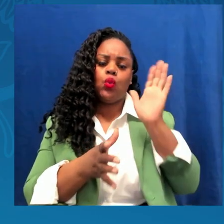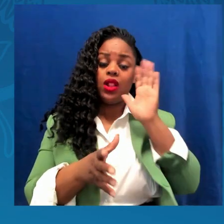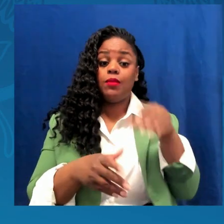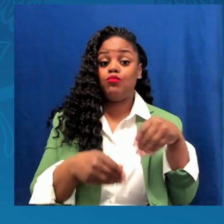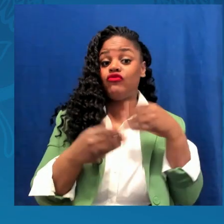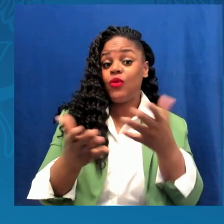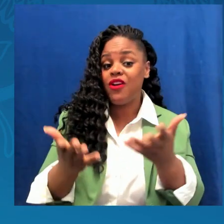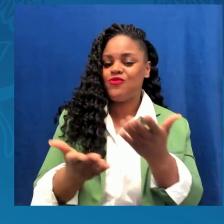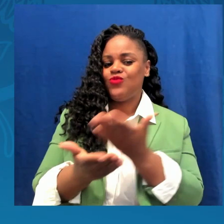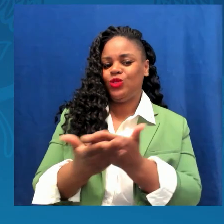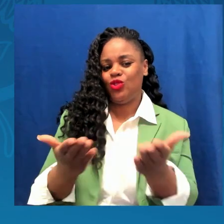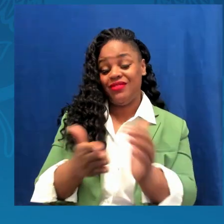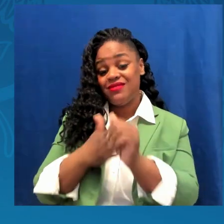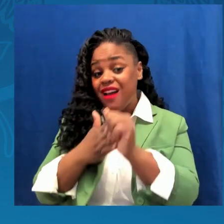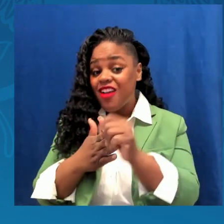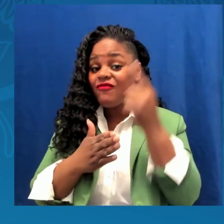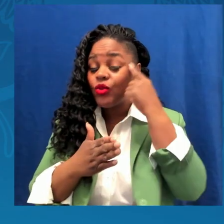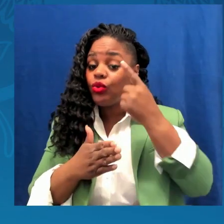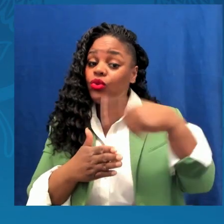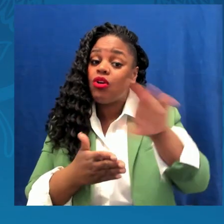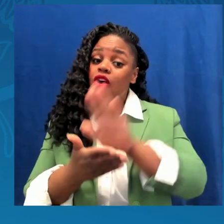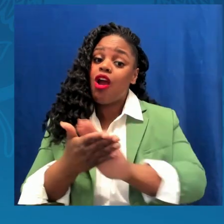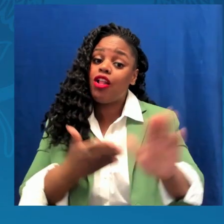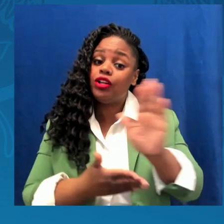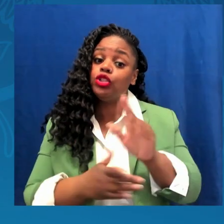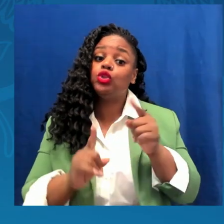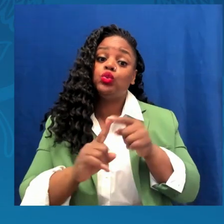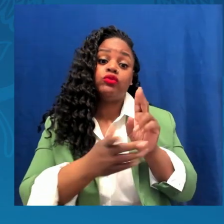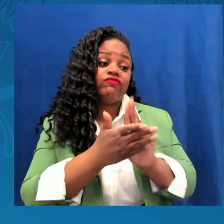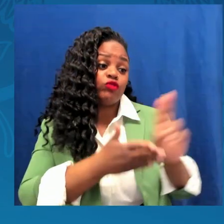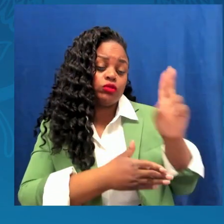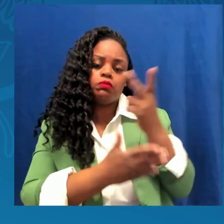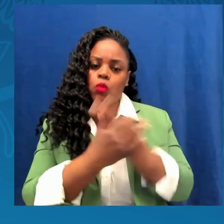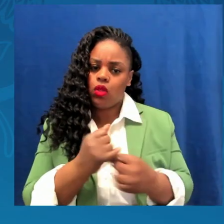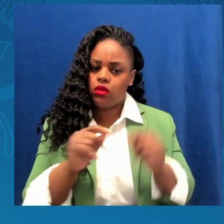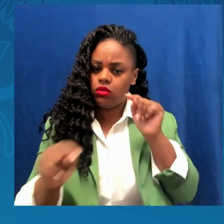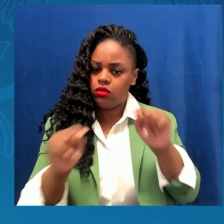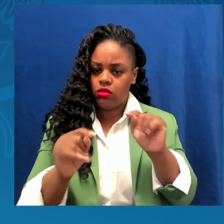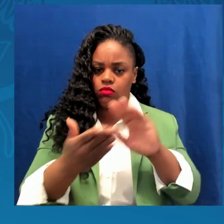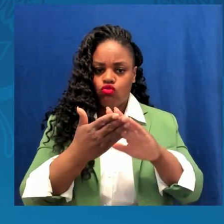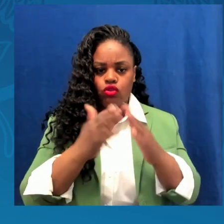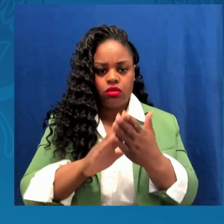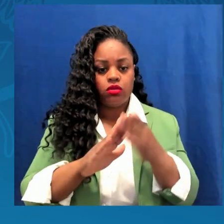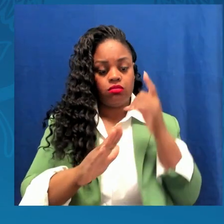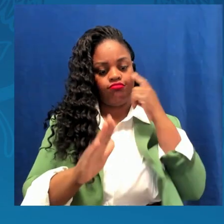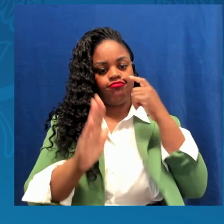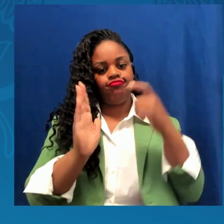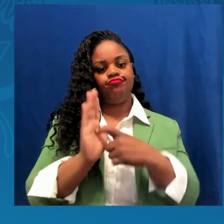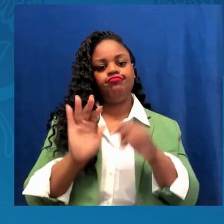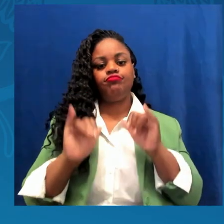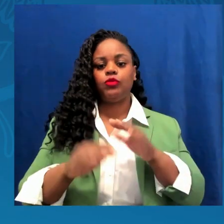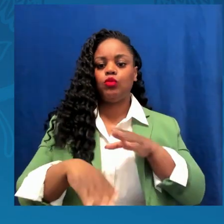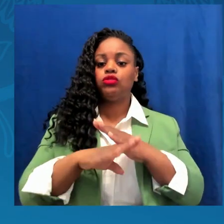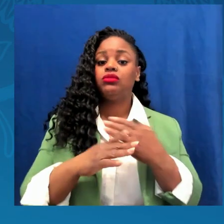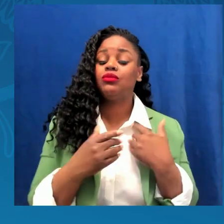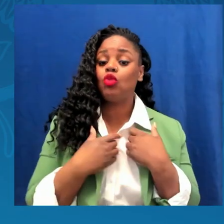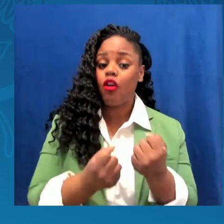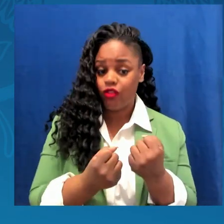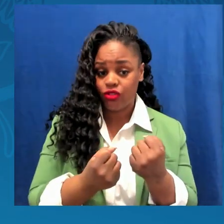with detailed information on detecting, preventing and recovering from threats and acts of violence.